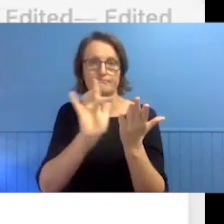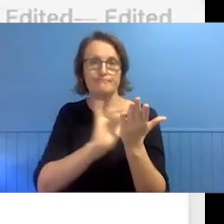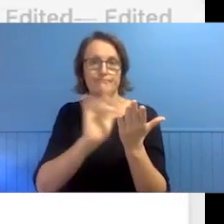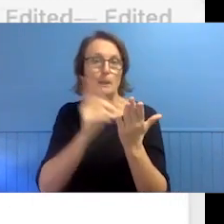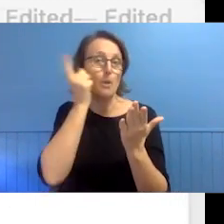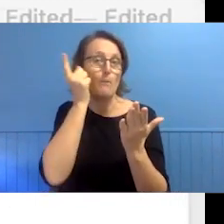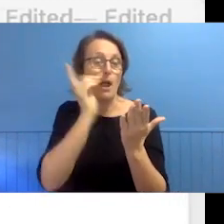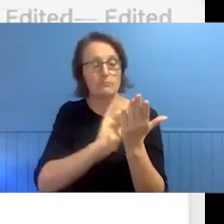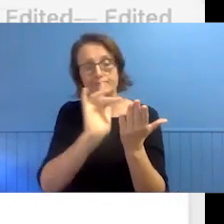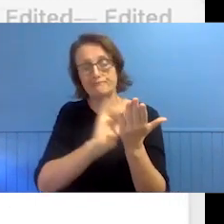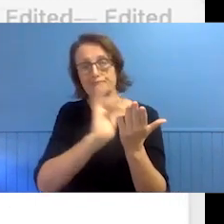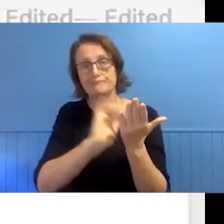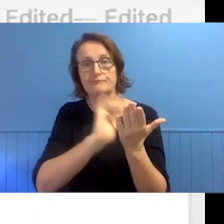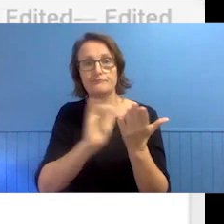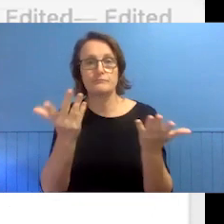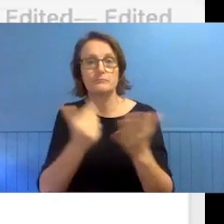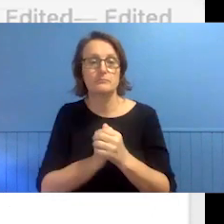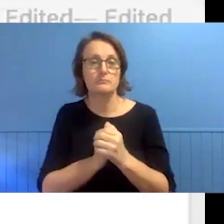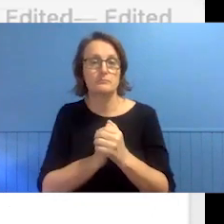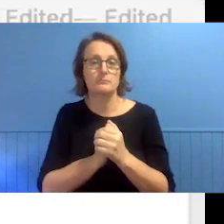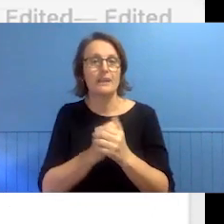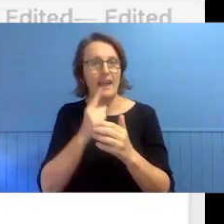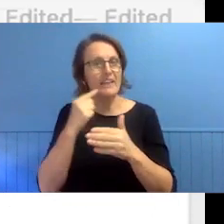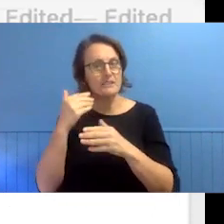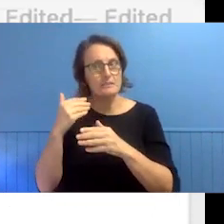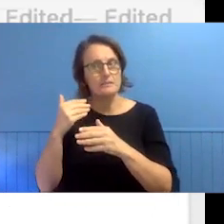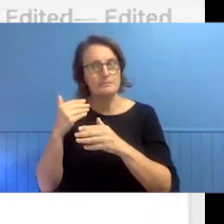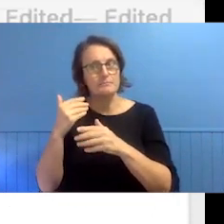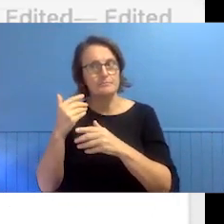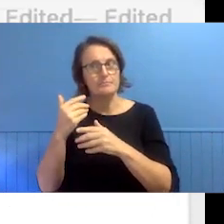over time. Since 2015, five years ago, it's gone from about a third to